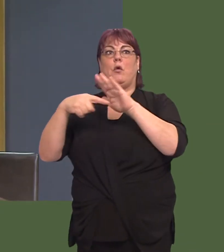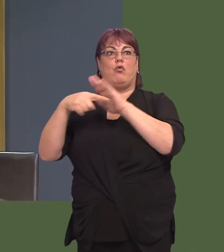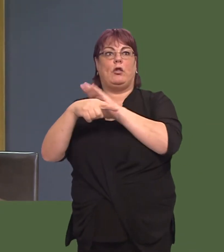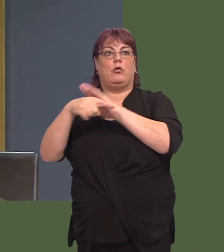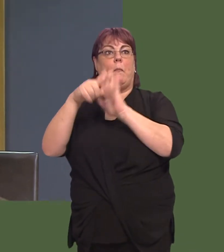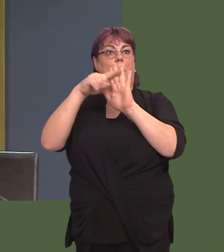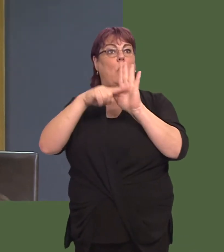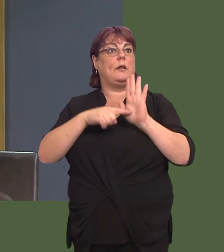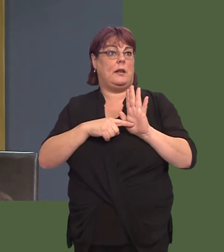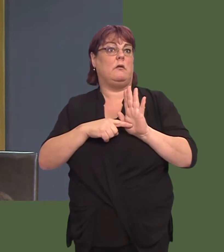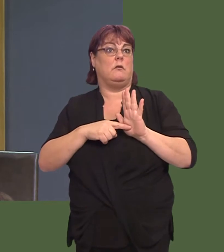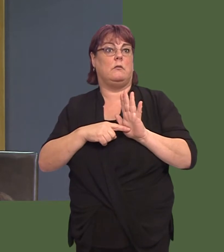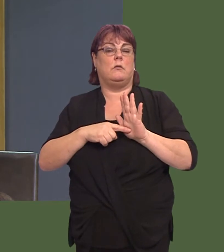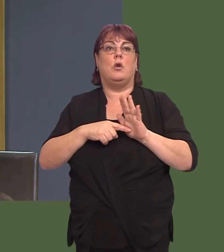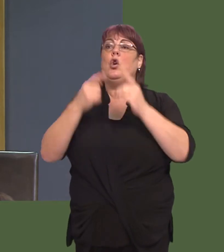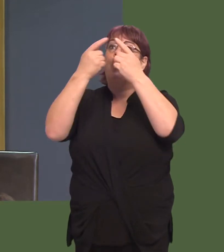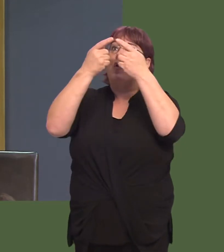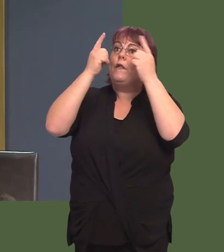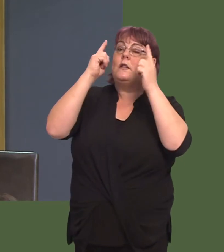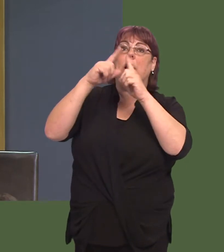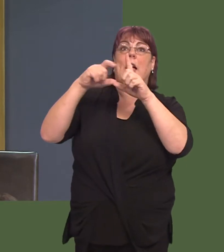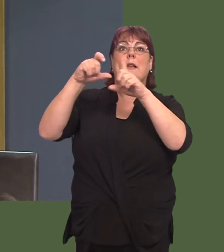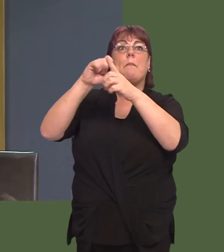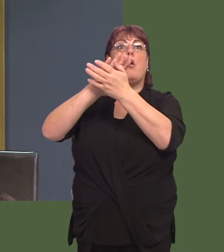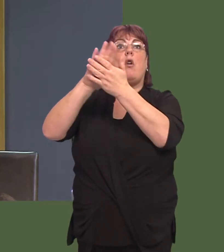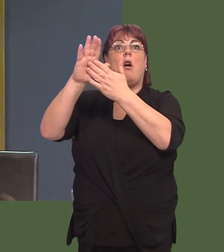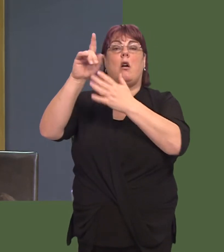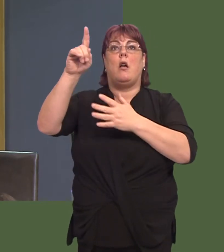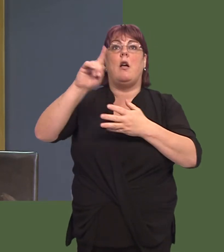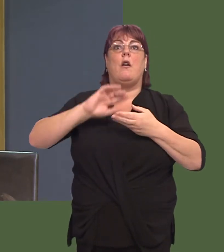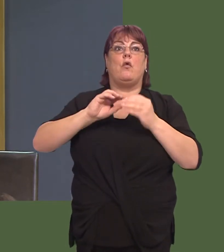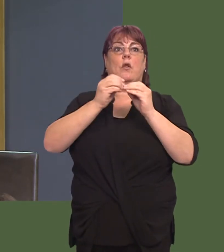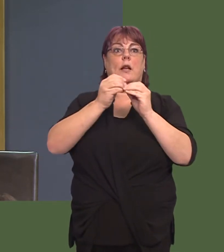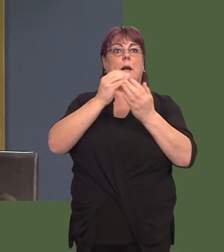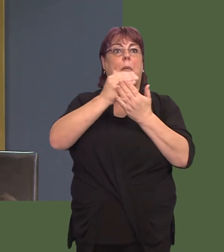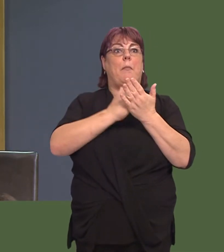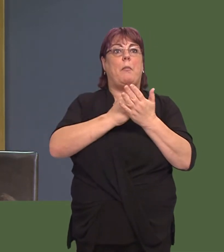The University of Edinburgh have published a paper by Professor Christina Boswell, ëScottish